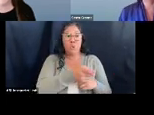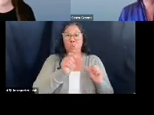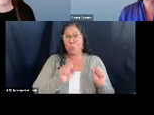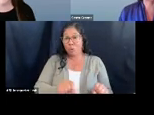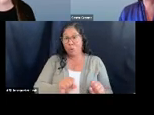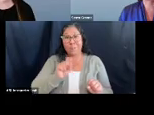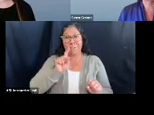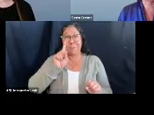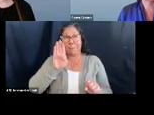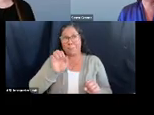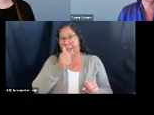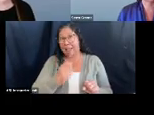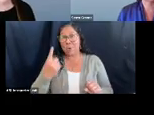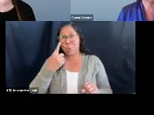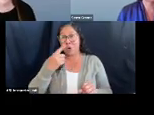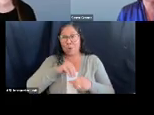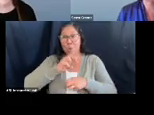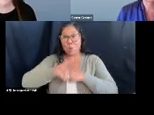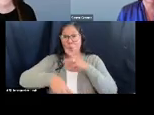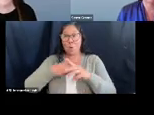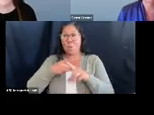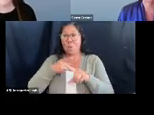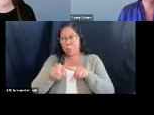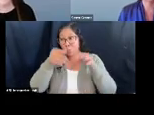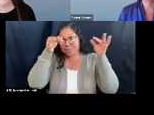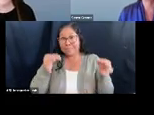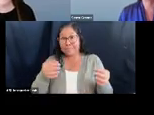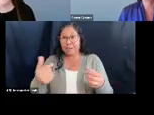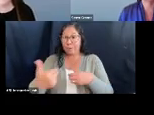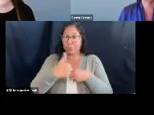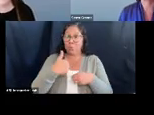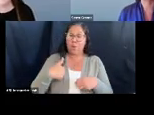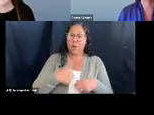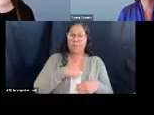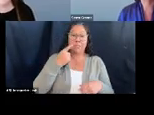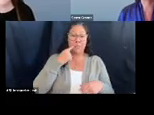in the world today, but you chose to be here. And so, for that reason and many more, we thank you.